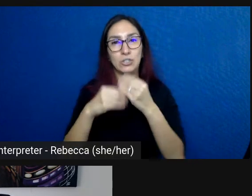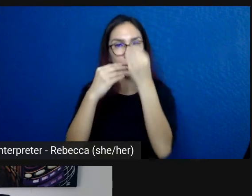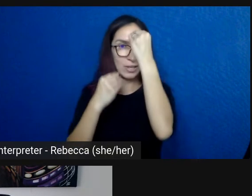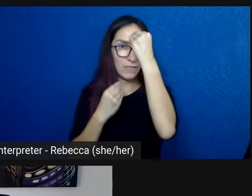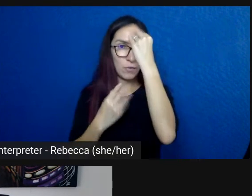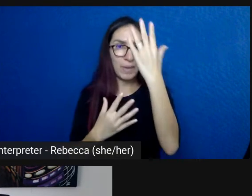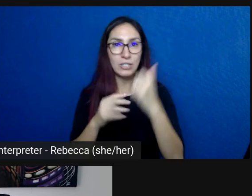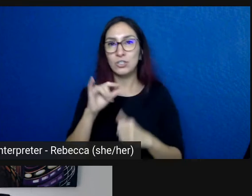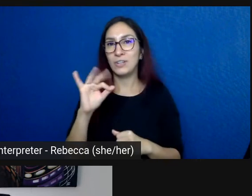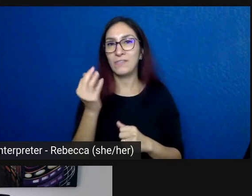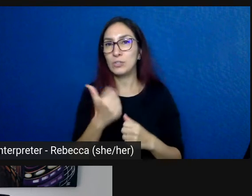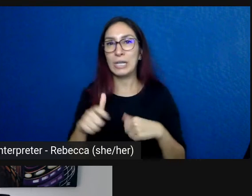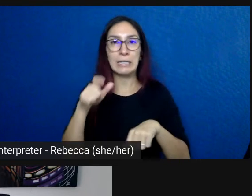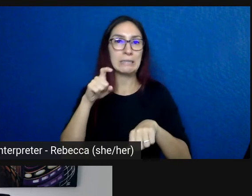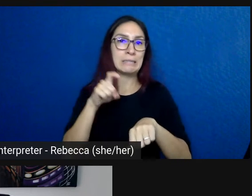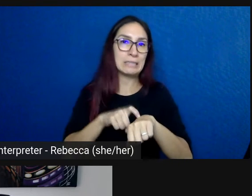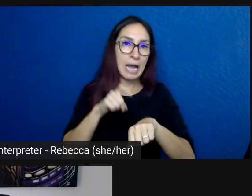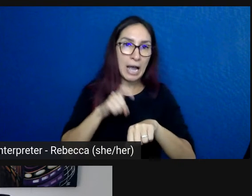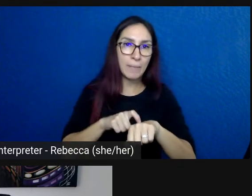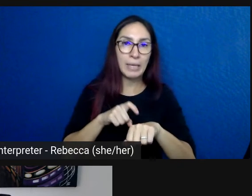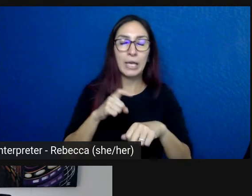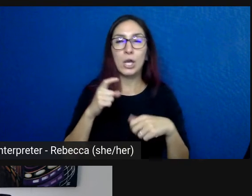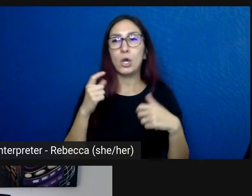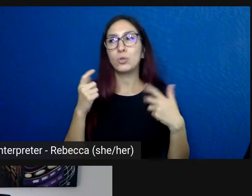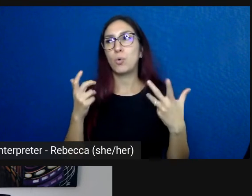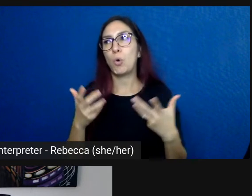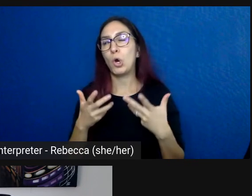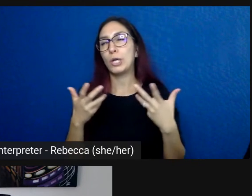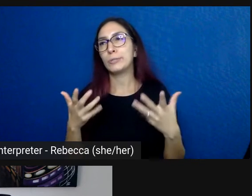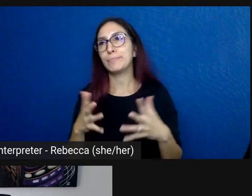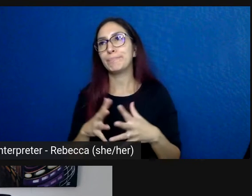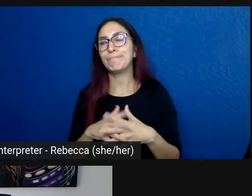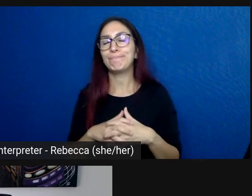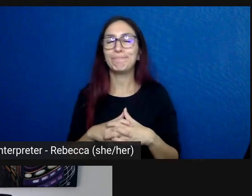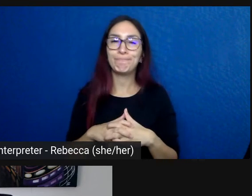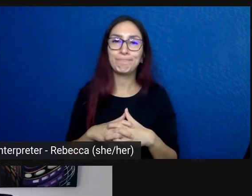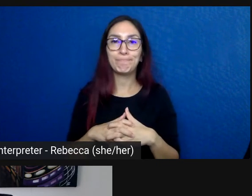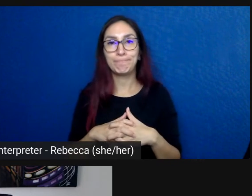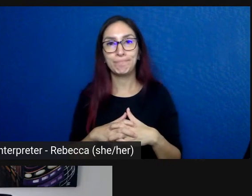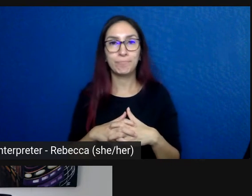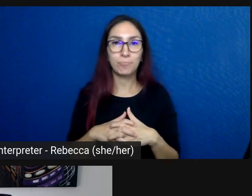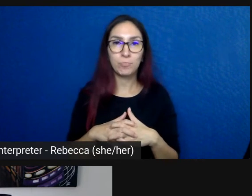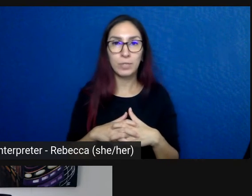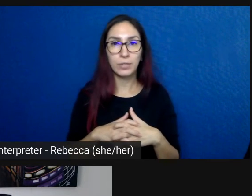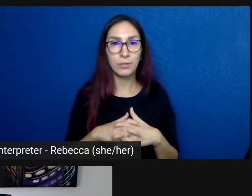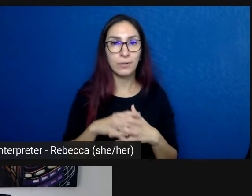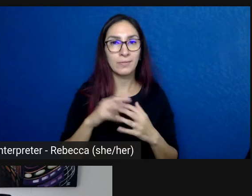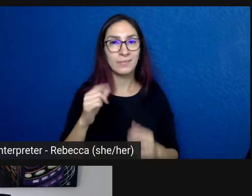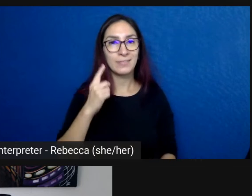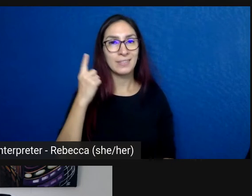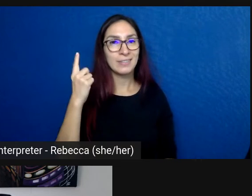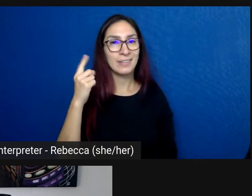on the action whether it's something that-- If it's a dialog